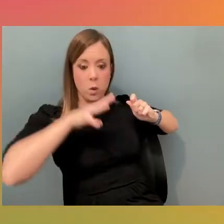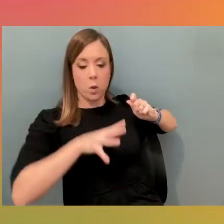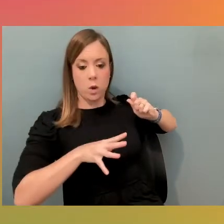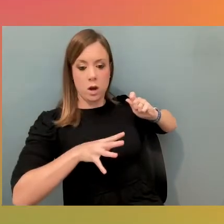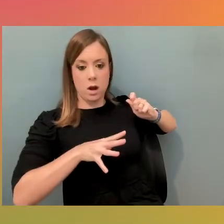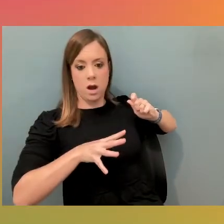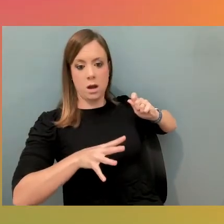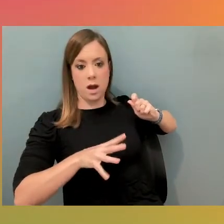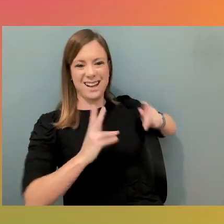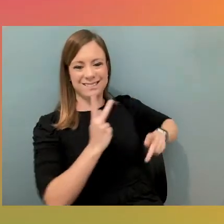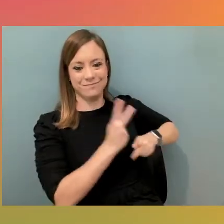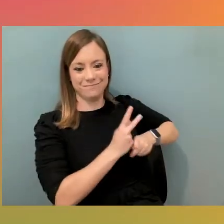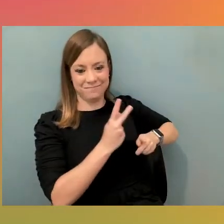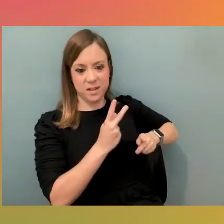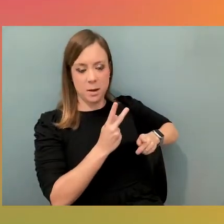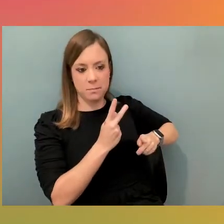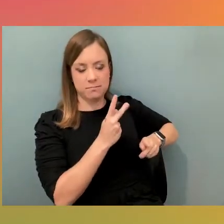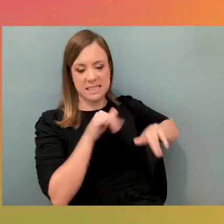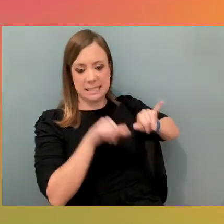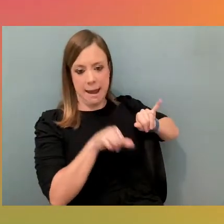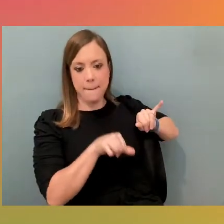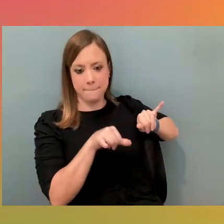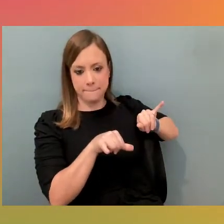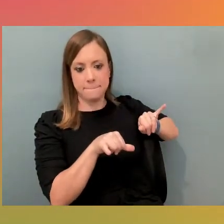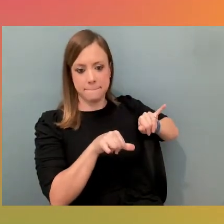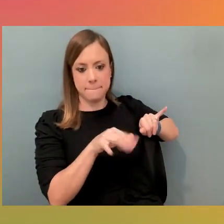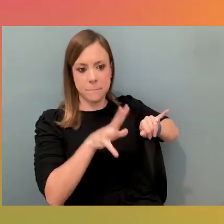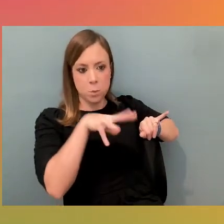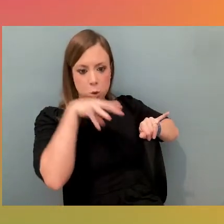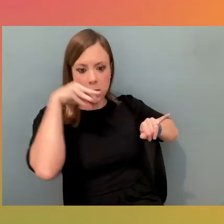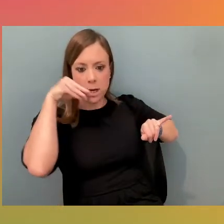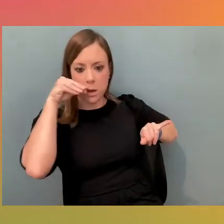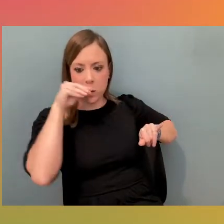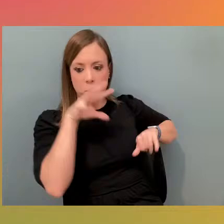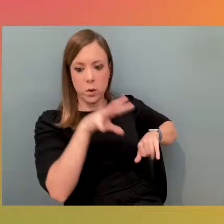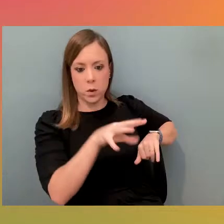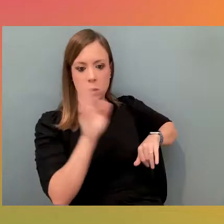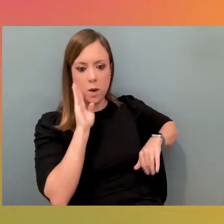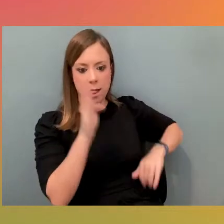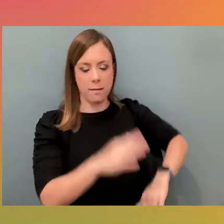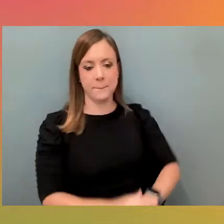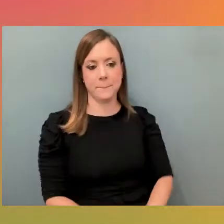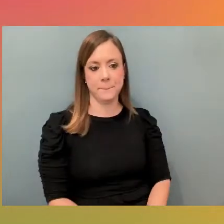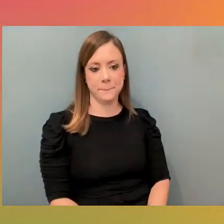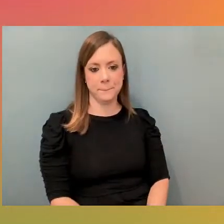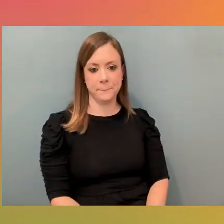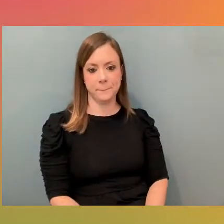RIGHT SIDE OF THE WAIST AND BREATH OUT TO TURN YOURSELF